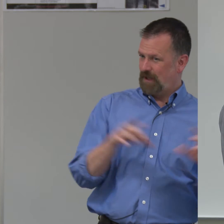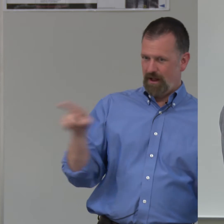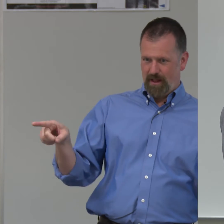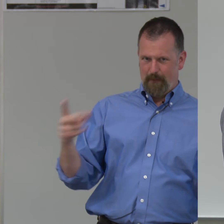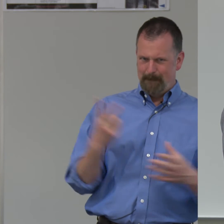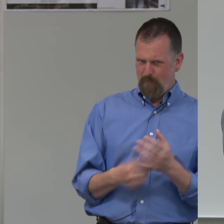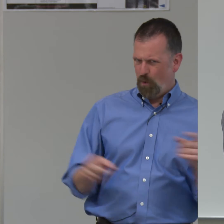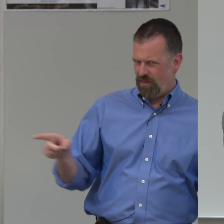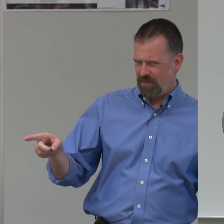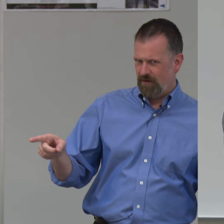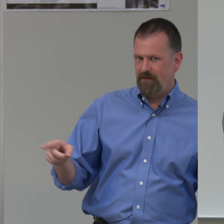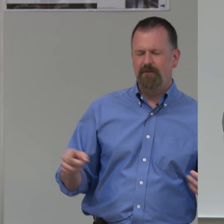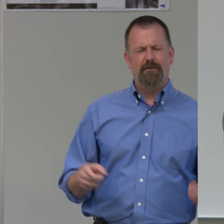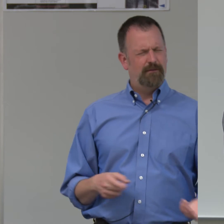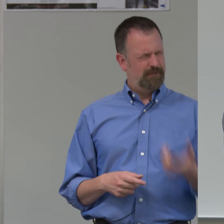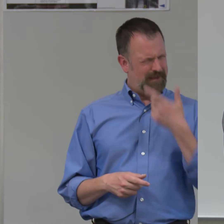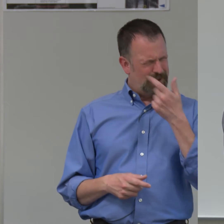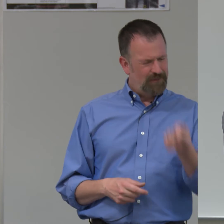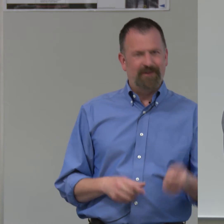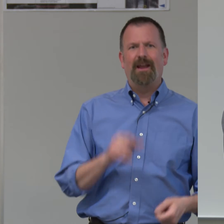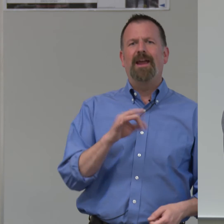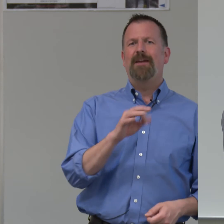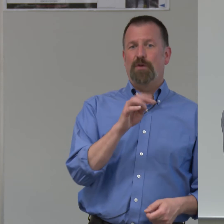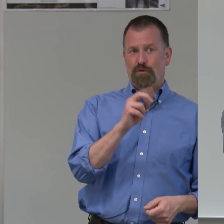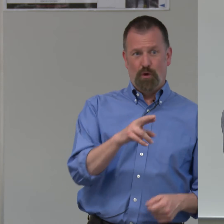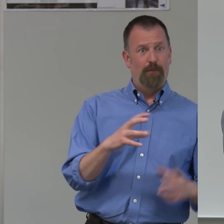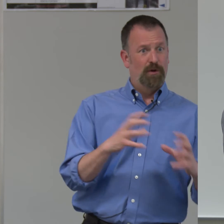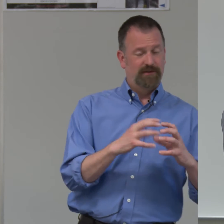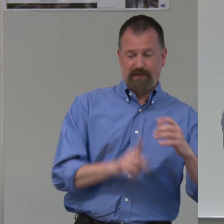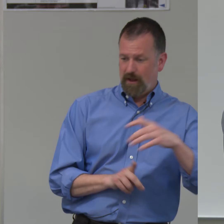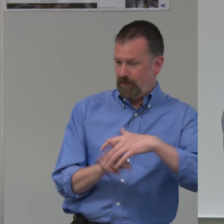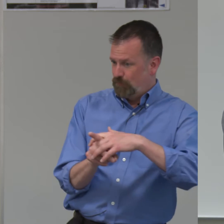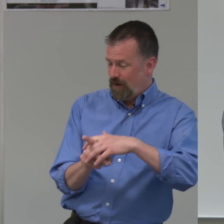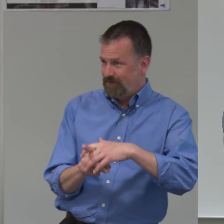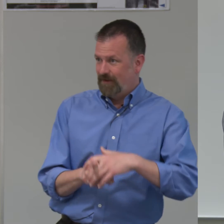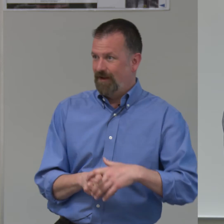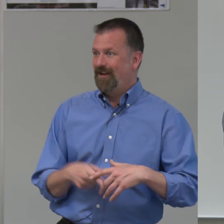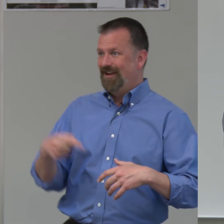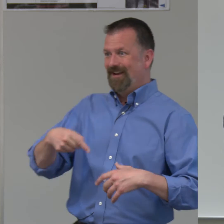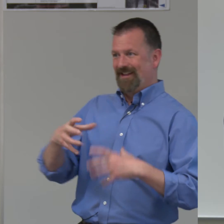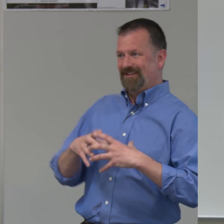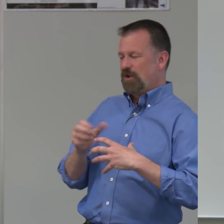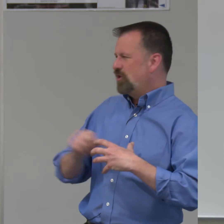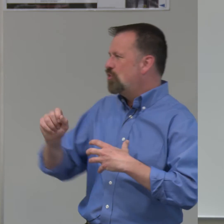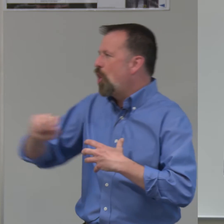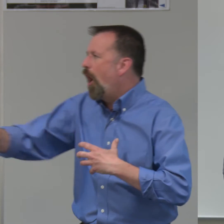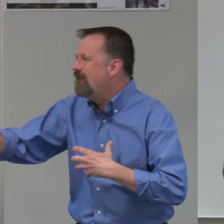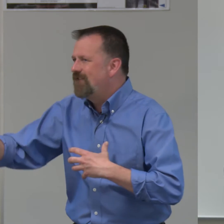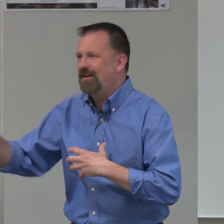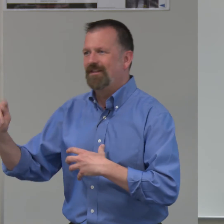so by tumor cells expressing this, they can basically turn off this T cell